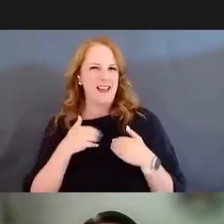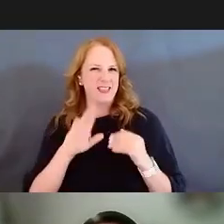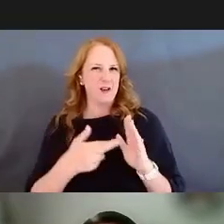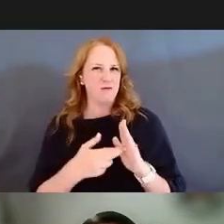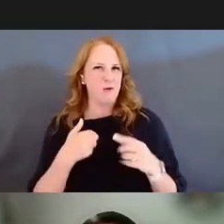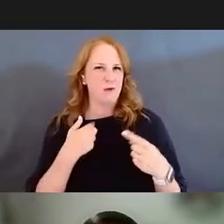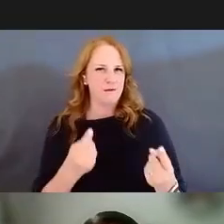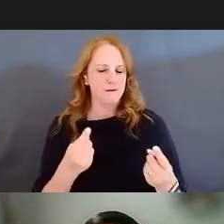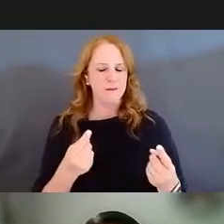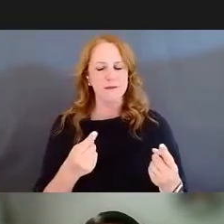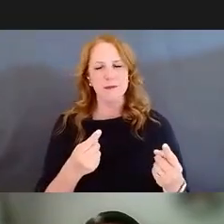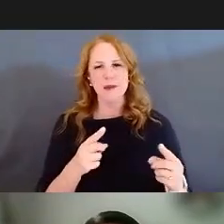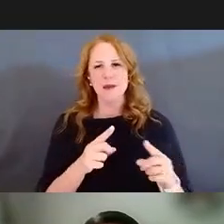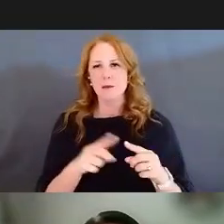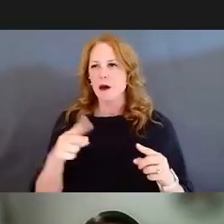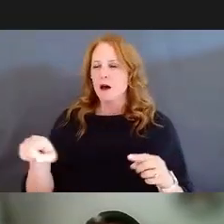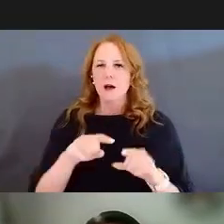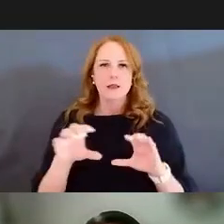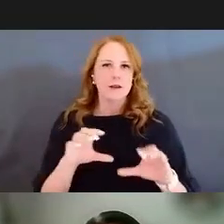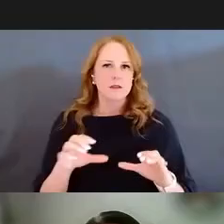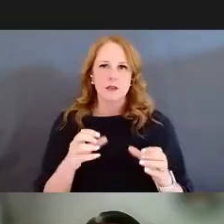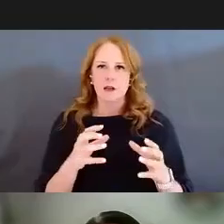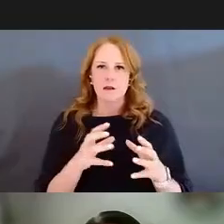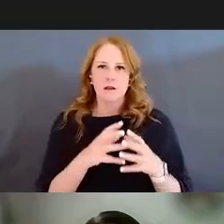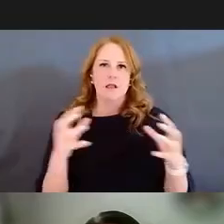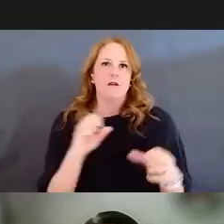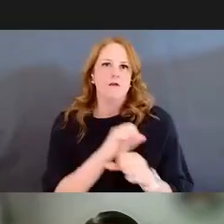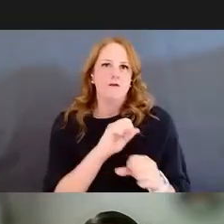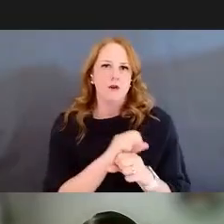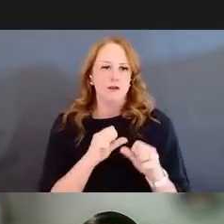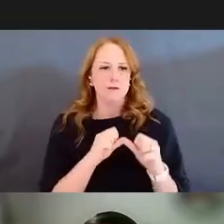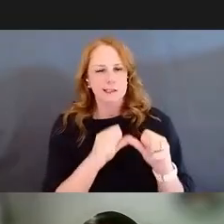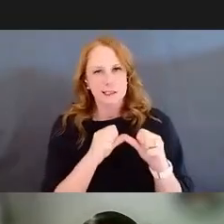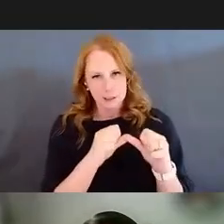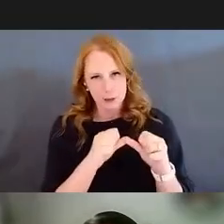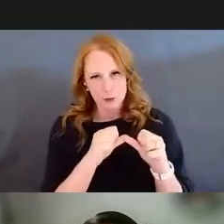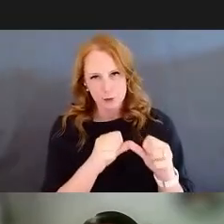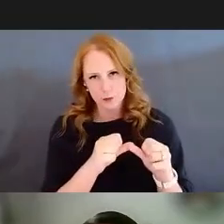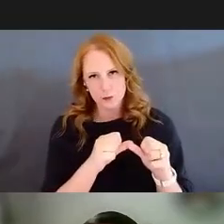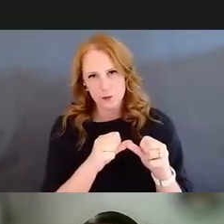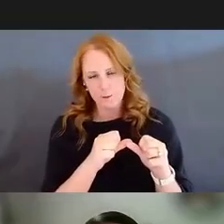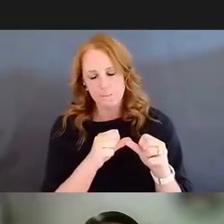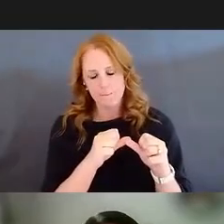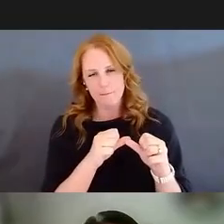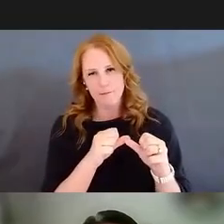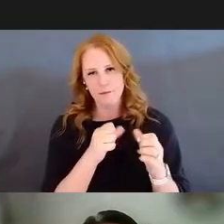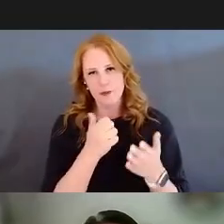But they have done so much to try to continue to fuel efforts as well as to help share information